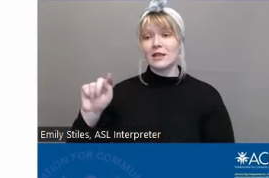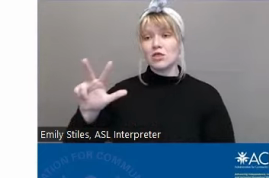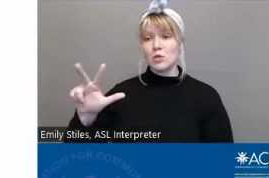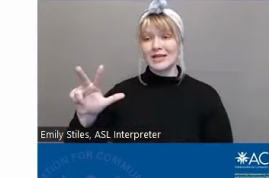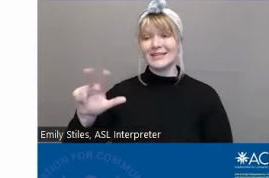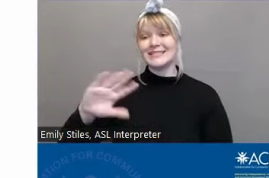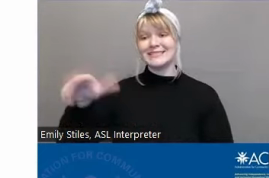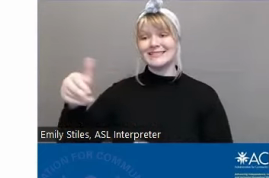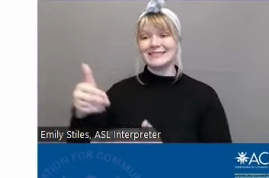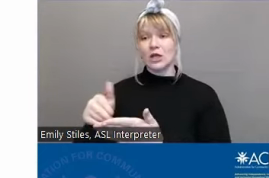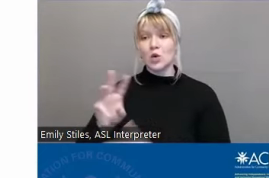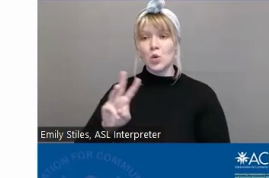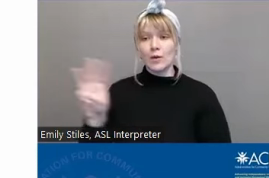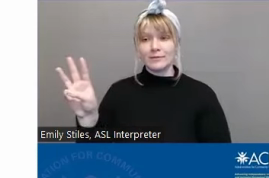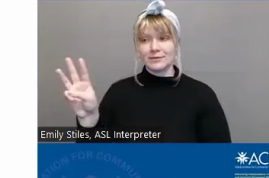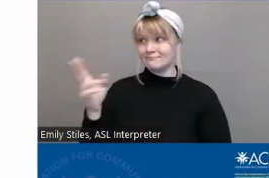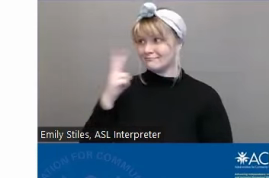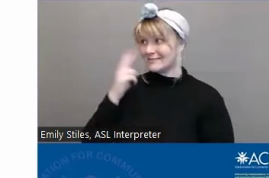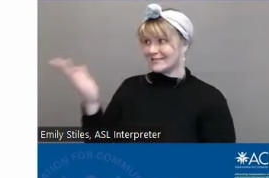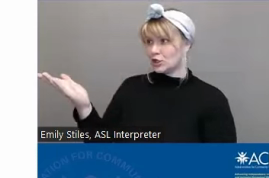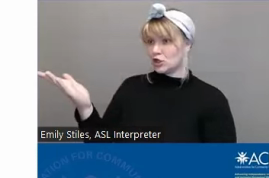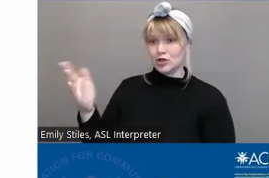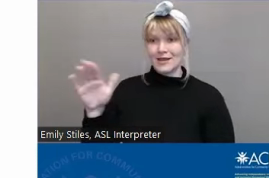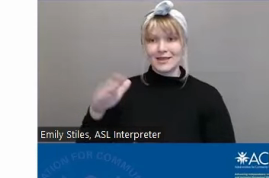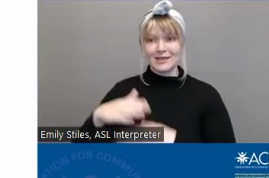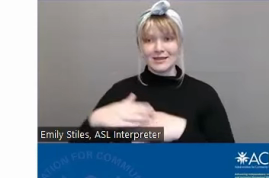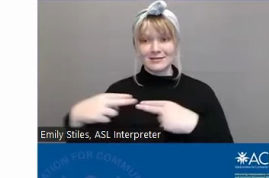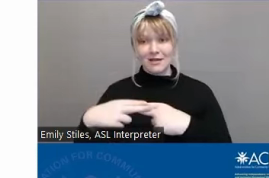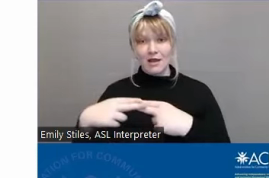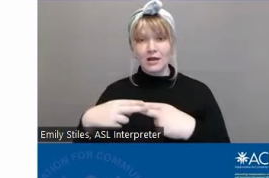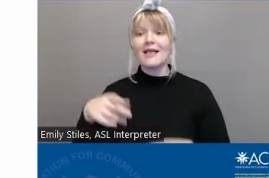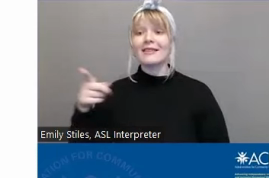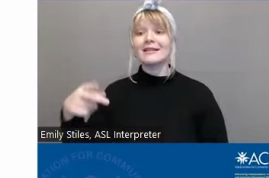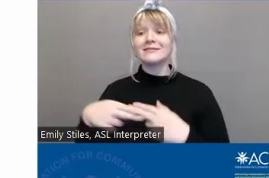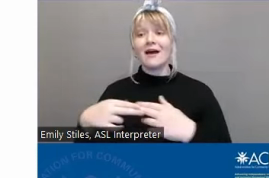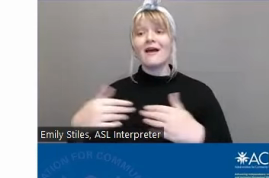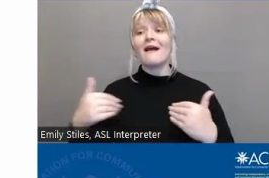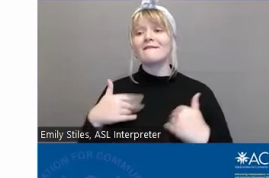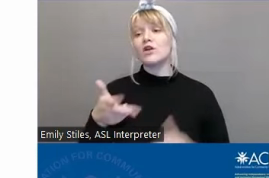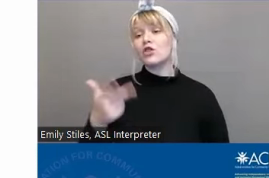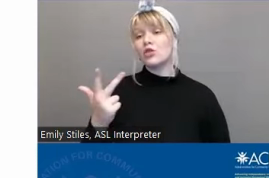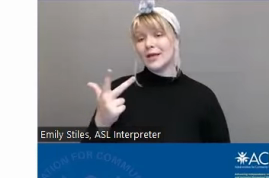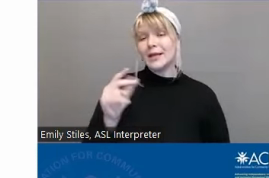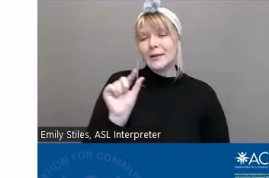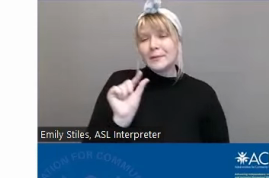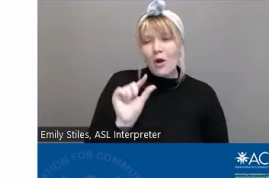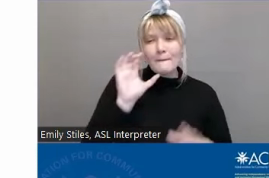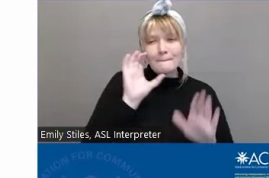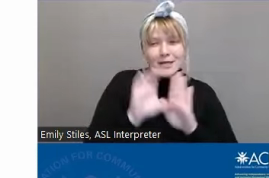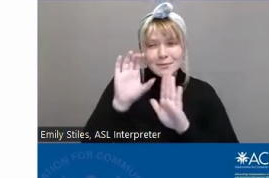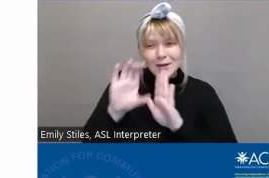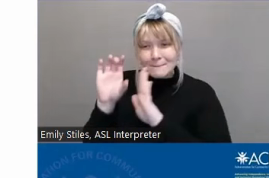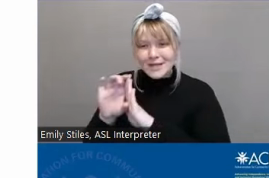is here on this slide. And this slide also contains three small pictures of people using personal devices.